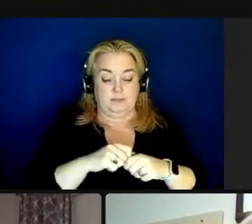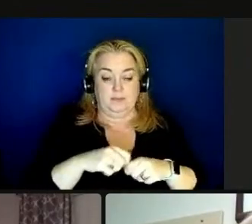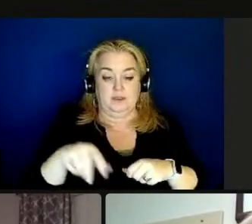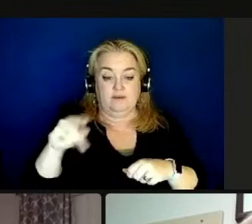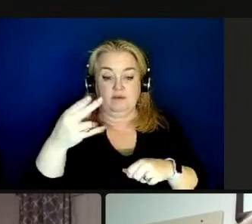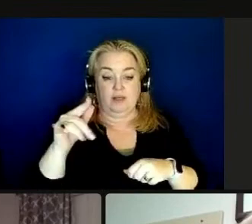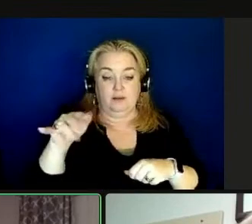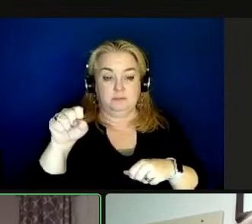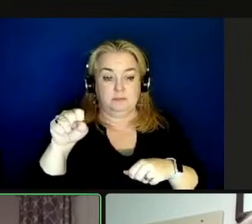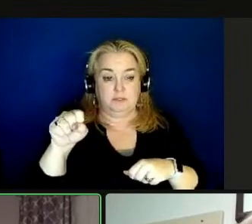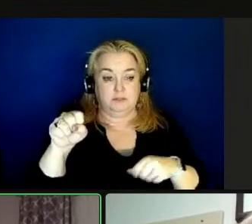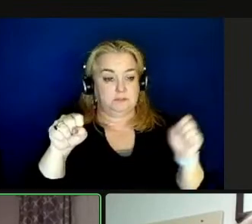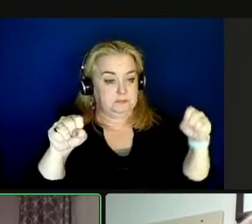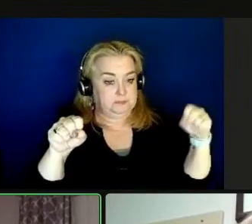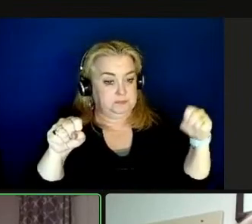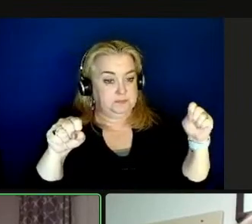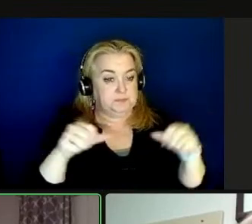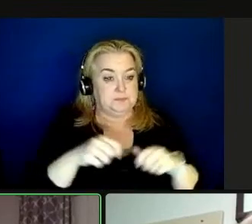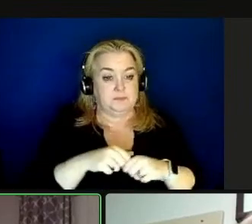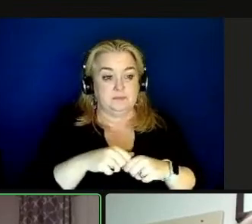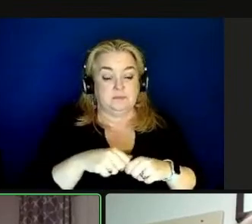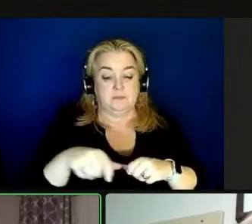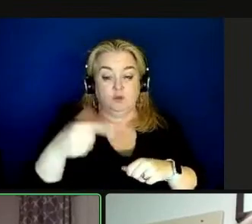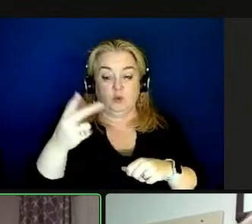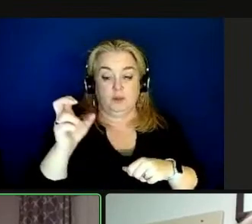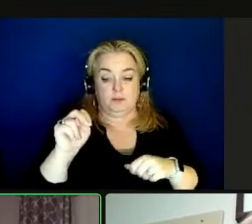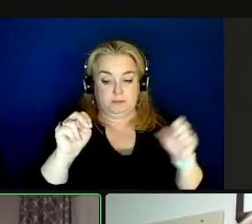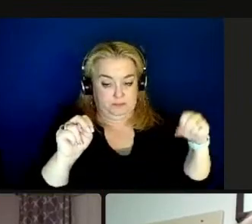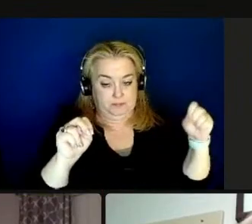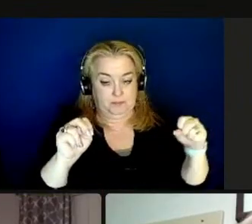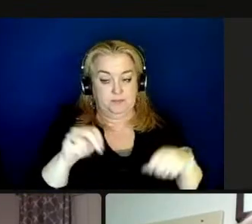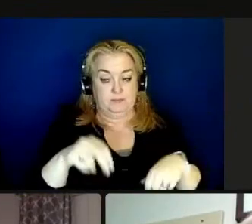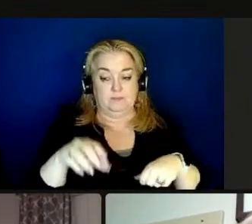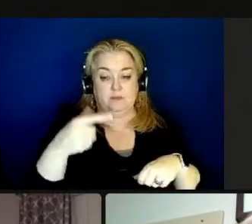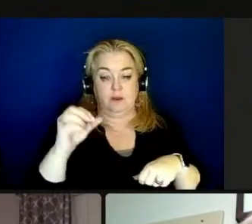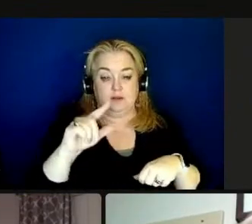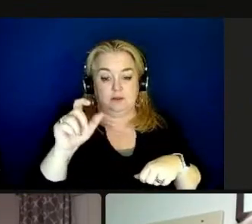LDWELL.